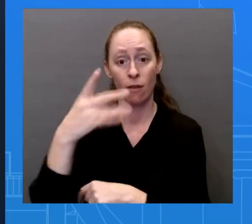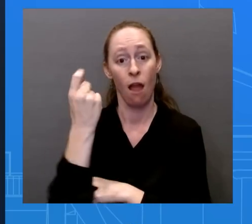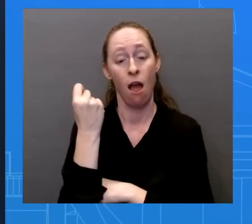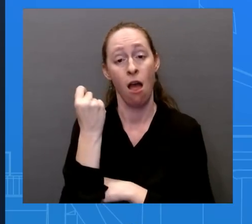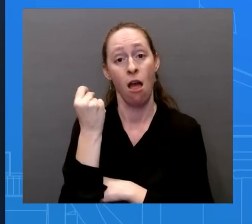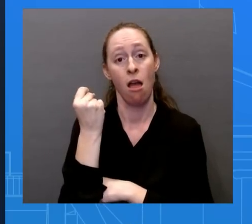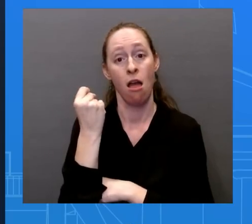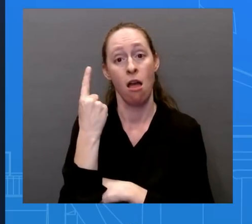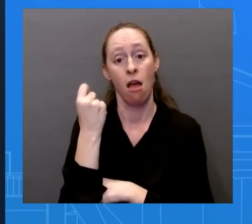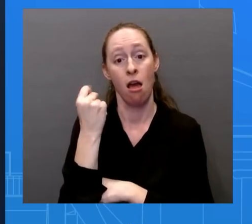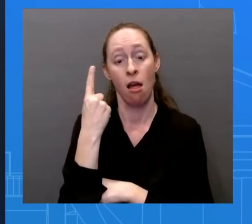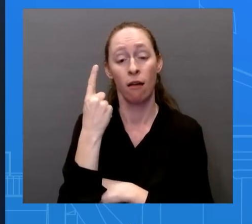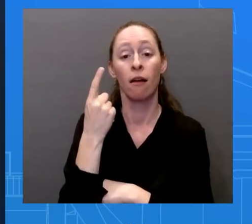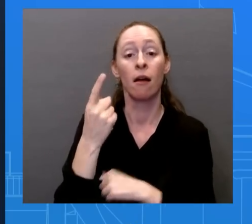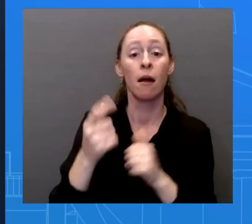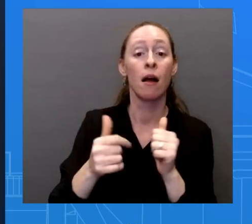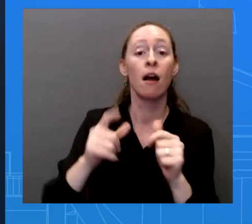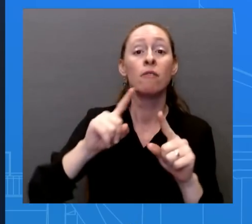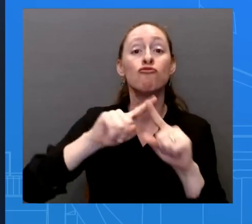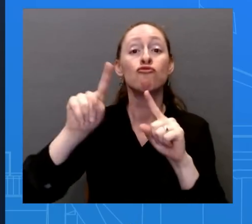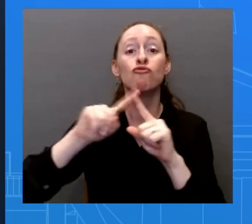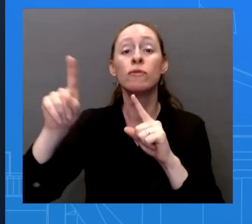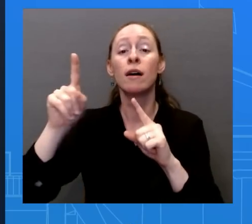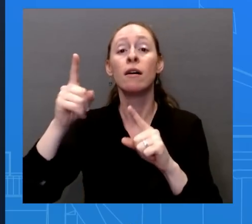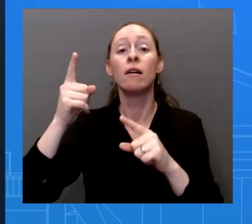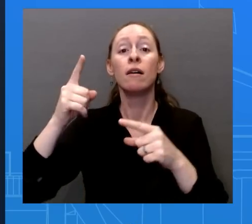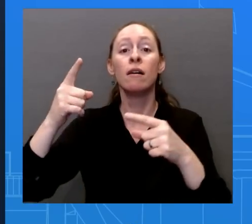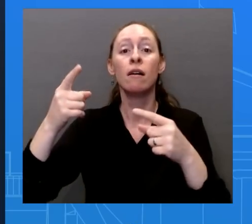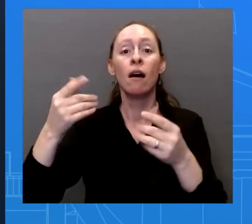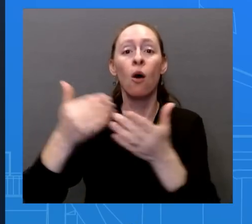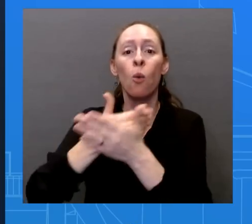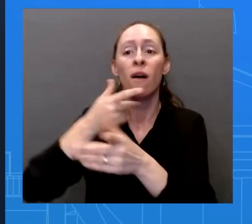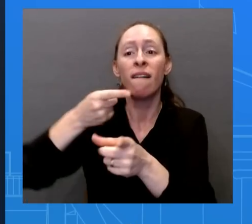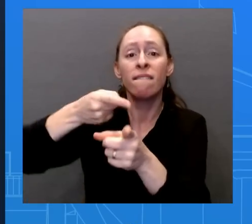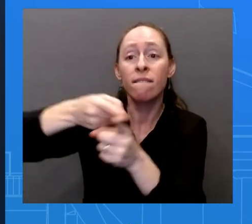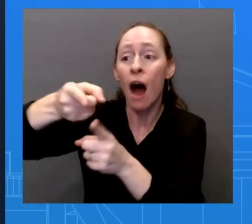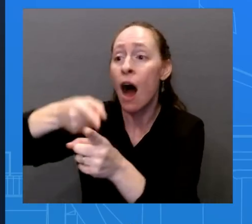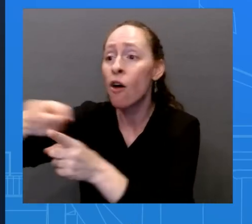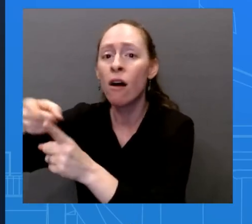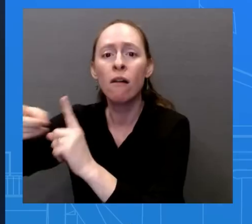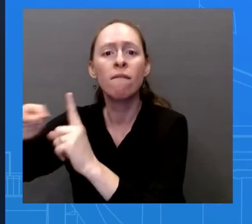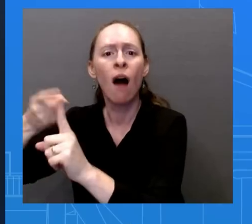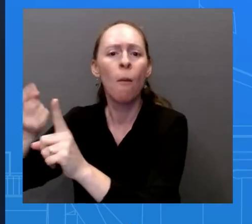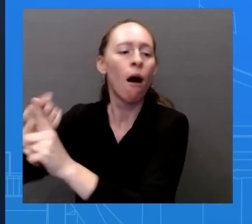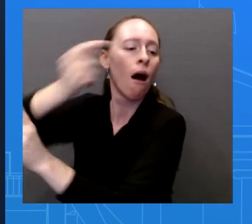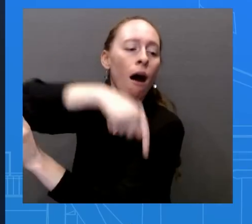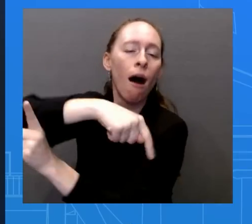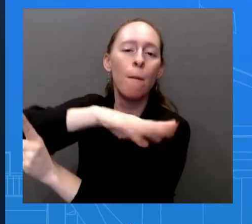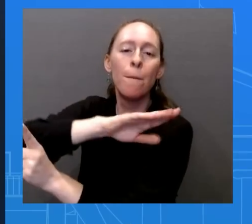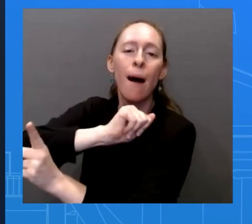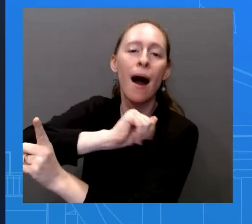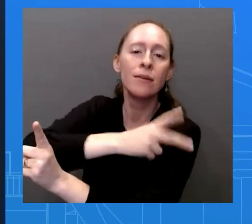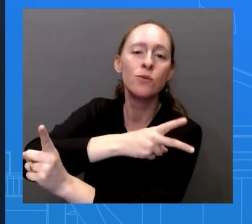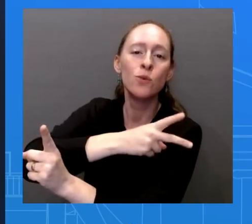should provide a much higher degree of protection than the original prototype vaccine would have. Obviously, we're -- we're going to do the studies